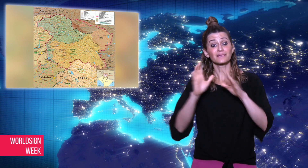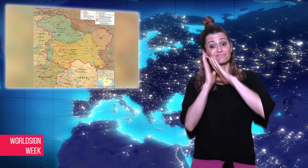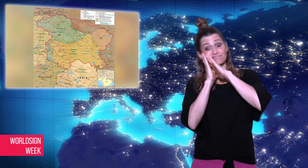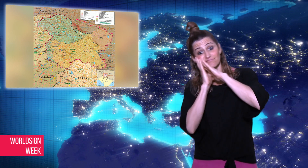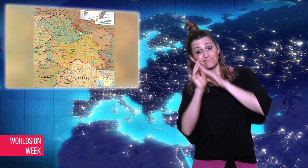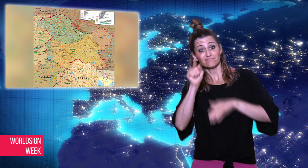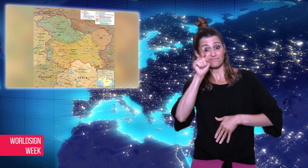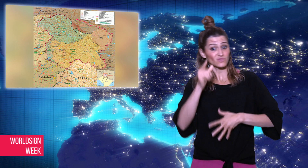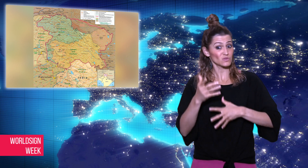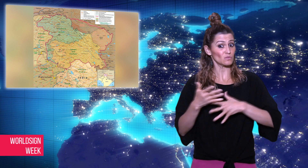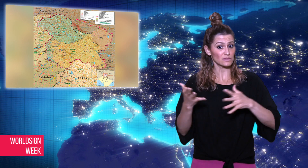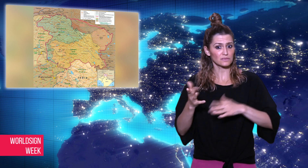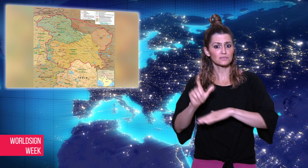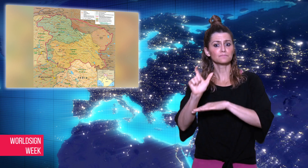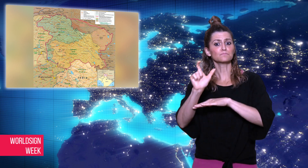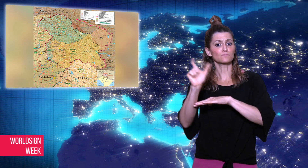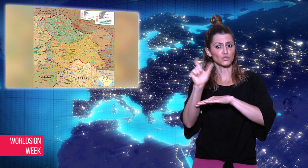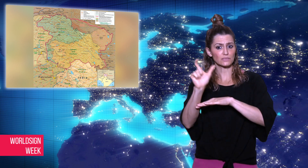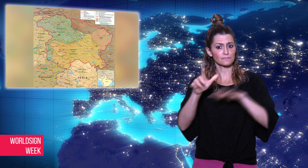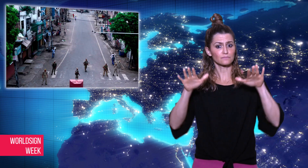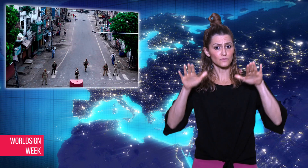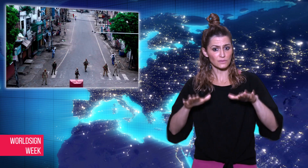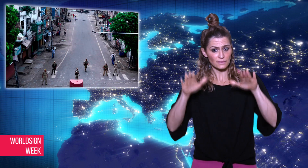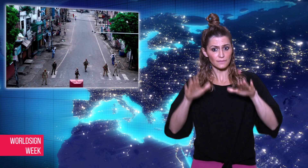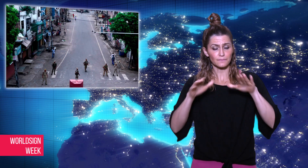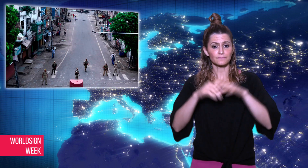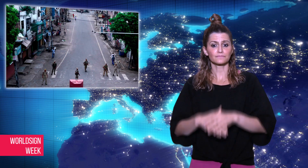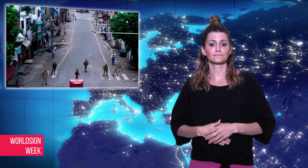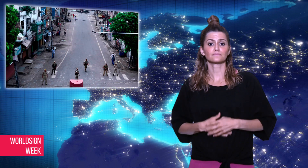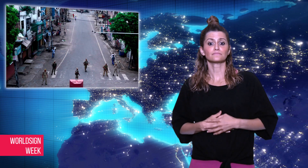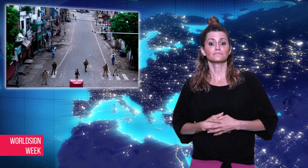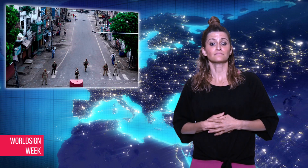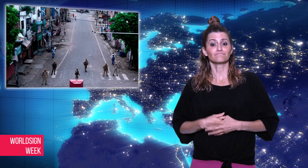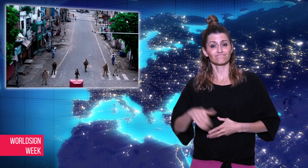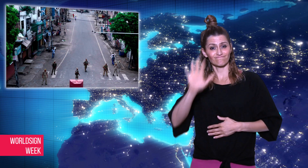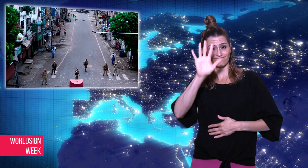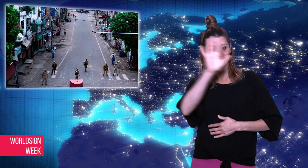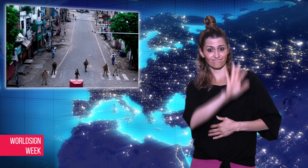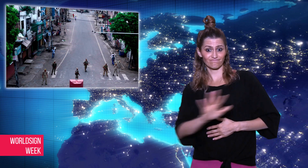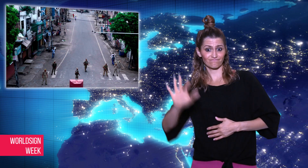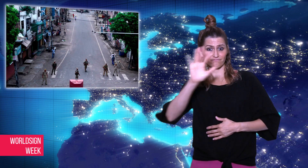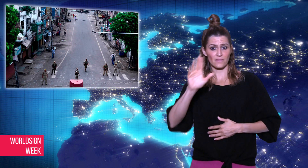Kashmir has three territories.